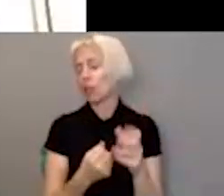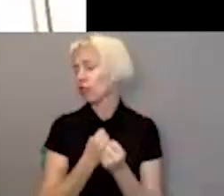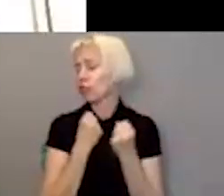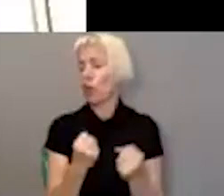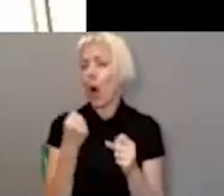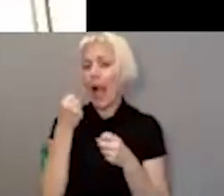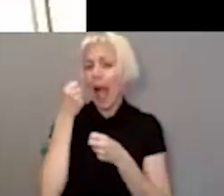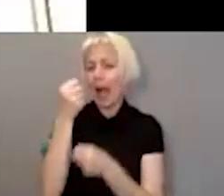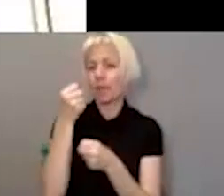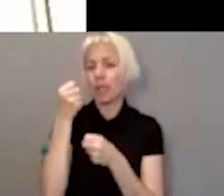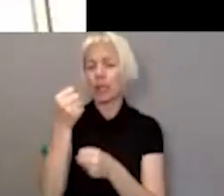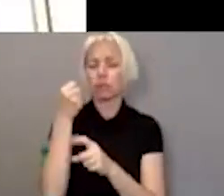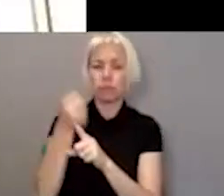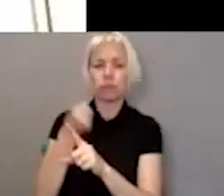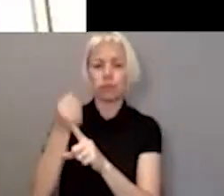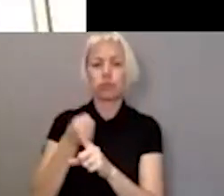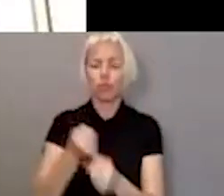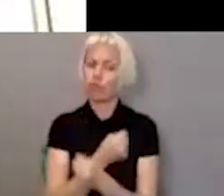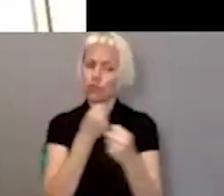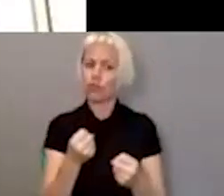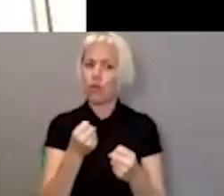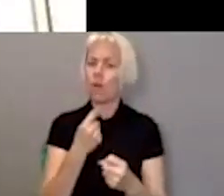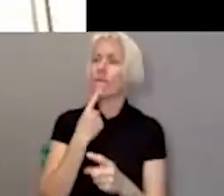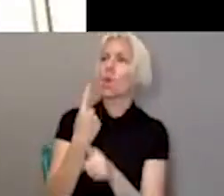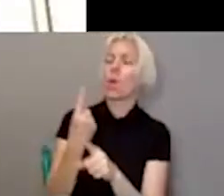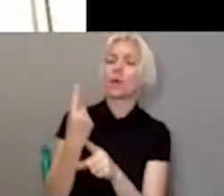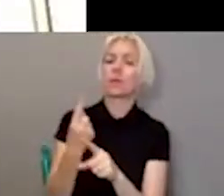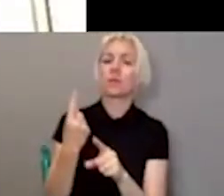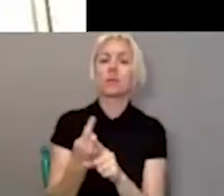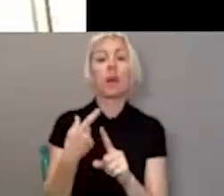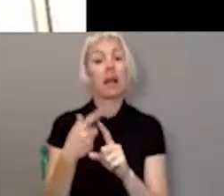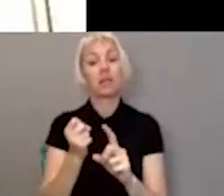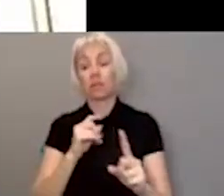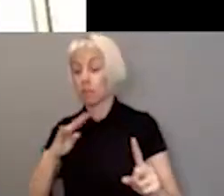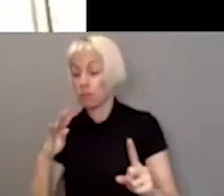by the coalition of peak members as part of that strong partnership. The idea around a